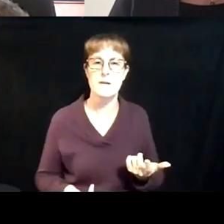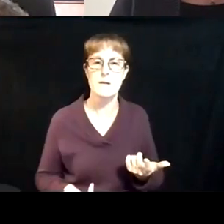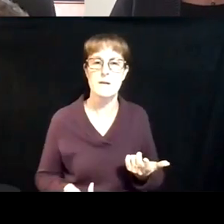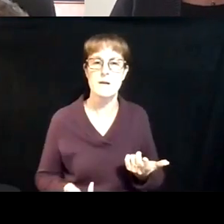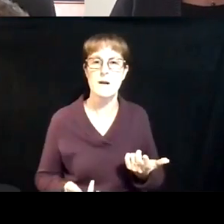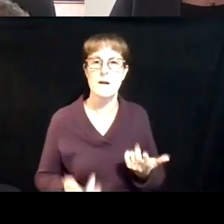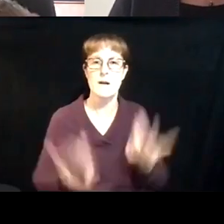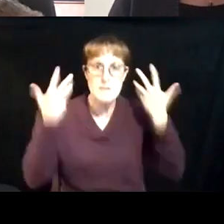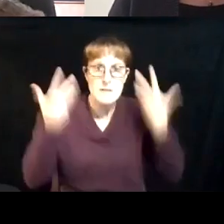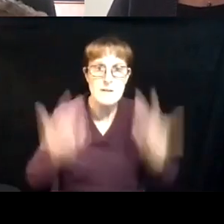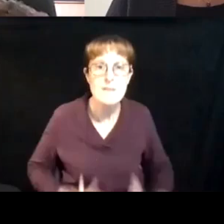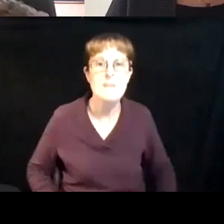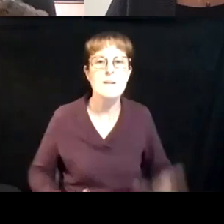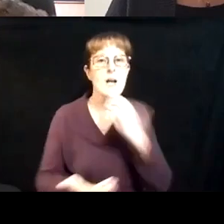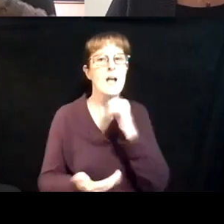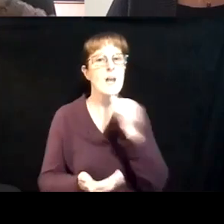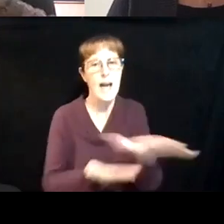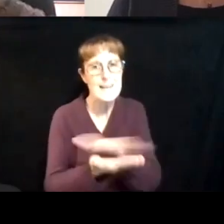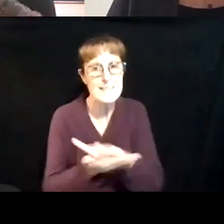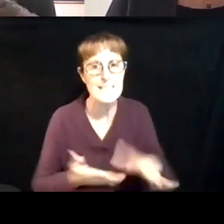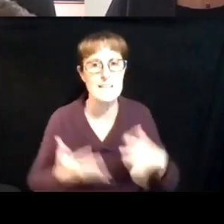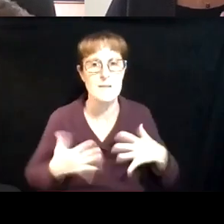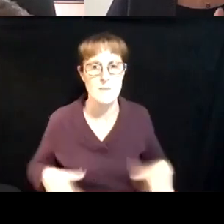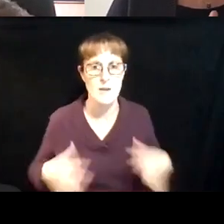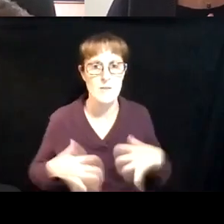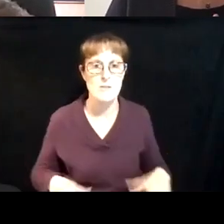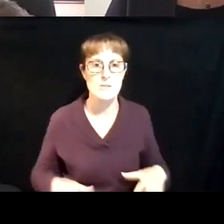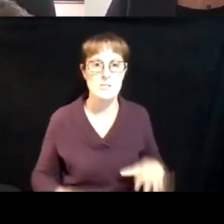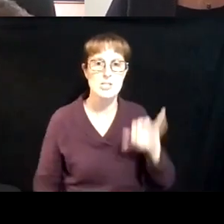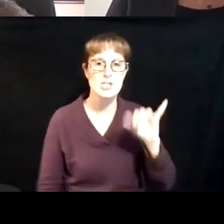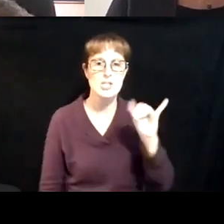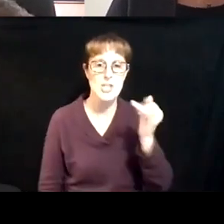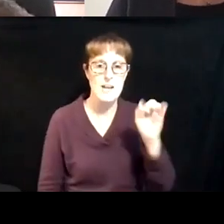Jennifer Msumba talks about - she's a survivor who was quoted in the book,